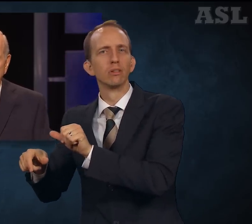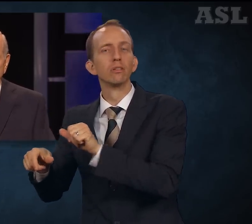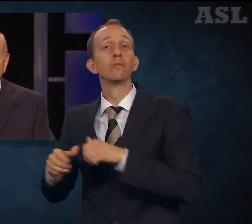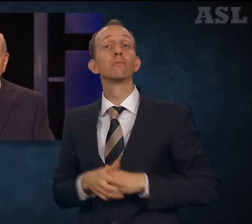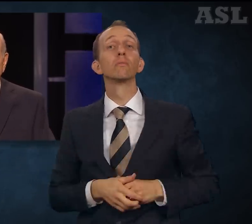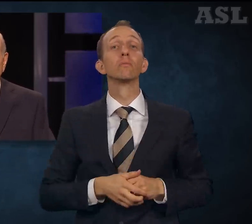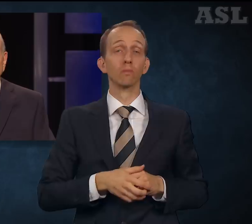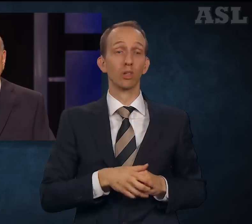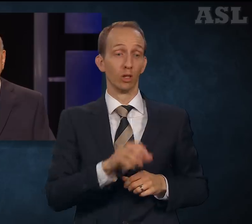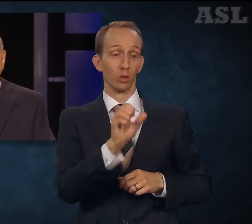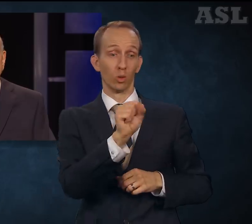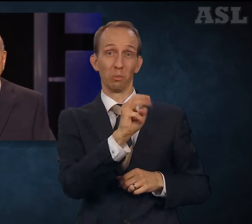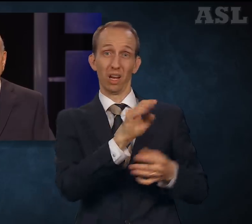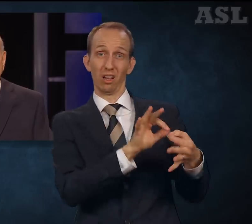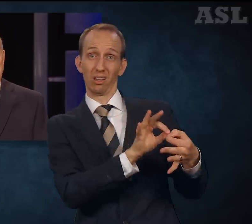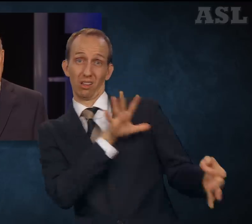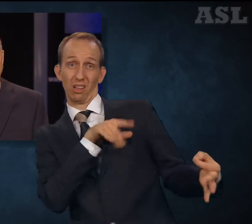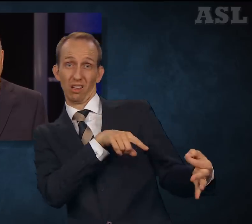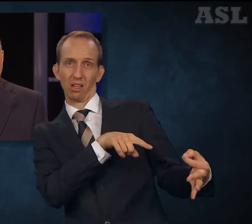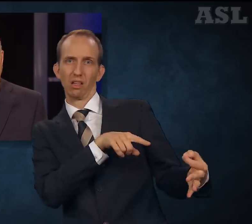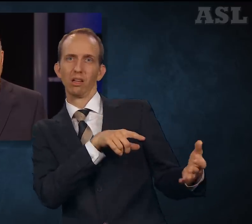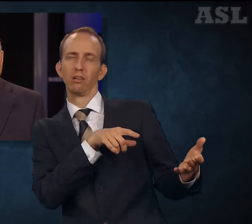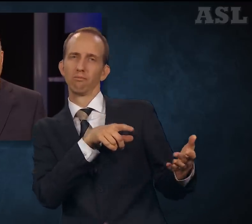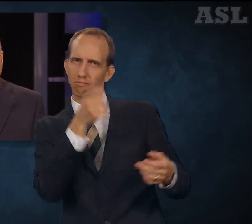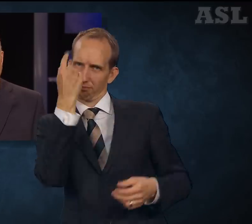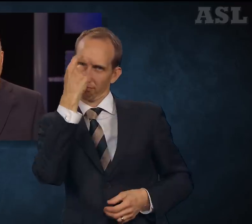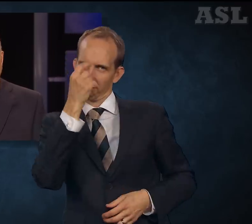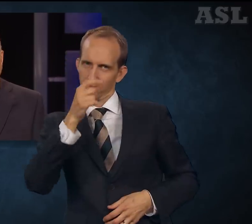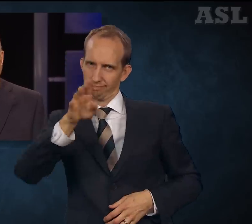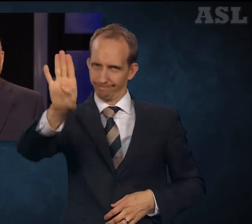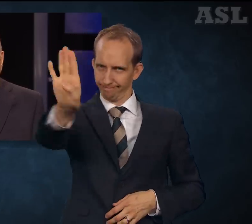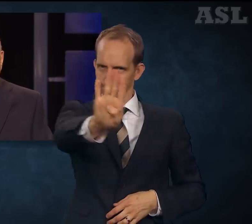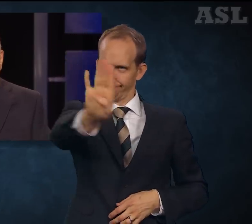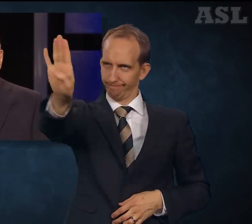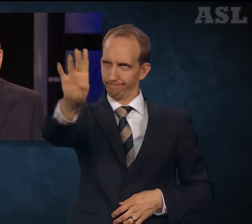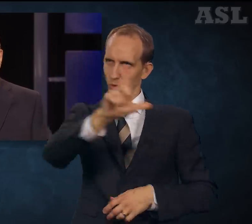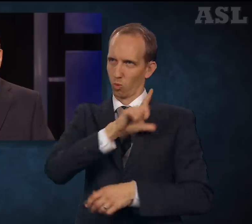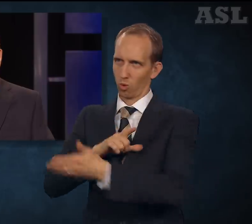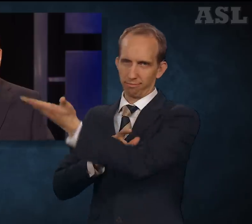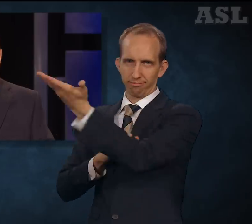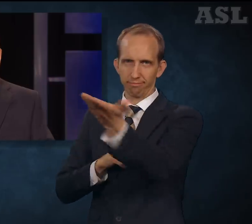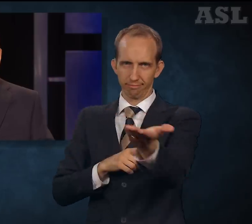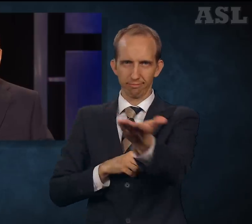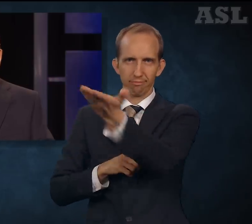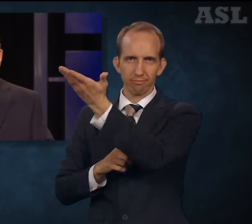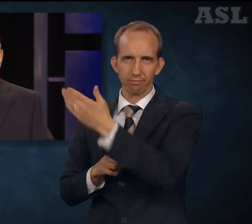THIS SOCIAL MEDIA FAST CAN BE JUST BETWEEN YOU AND THE